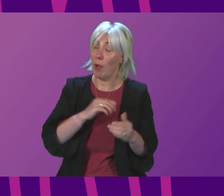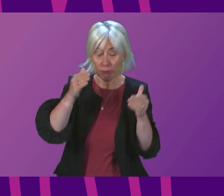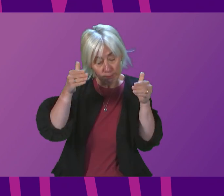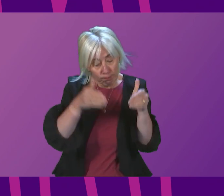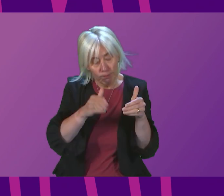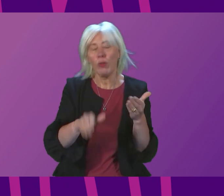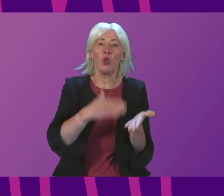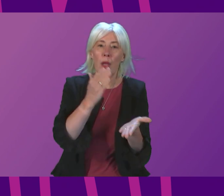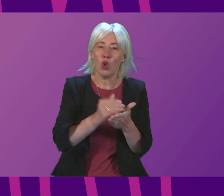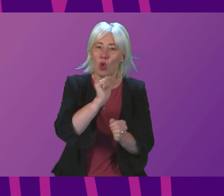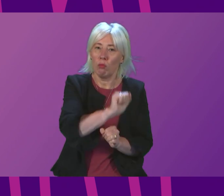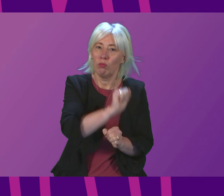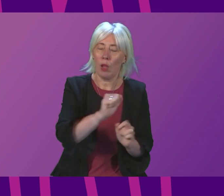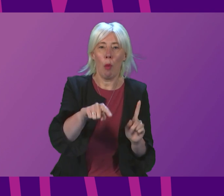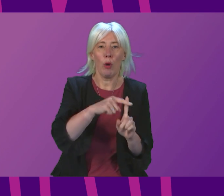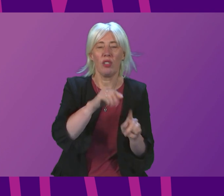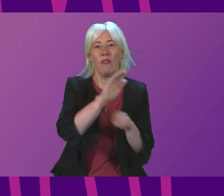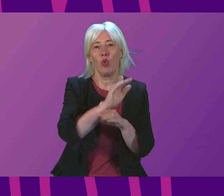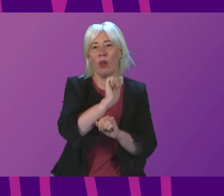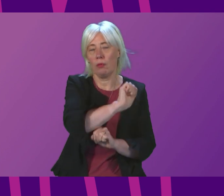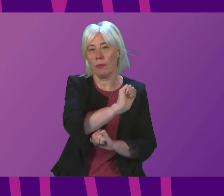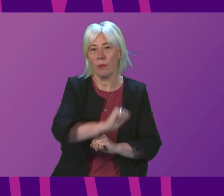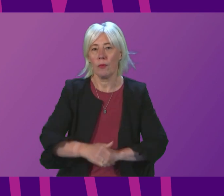the yard has a positive future.